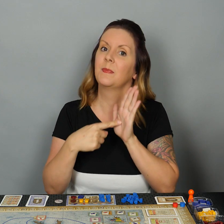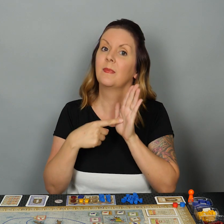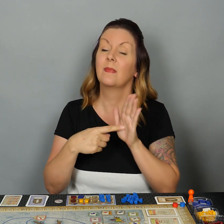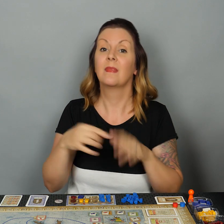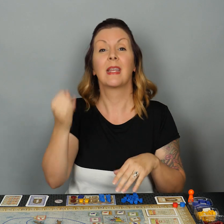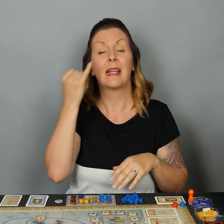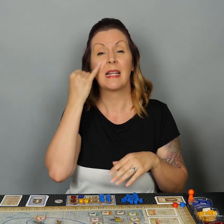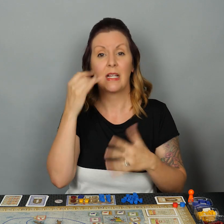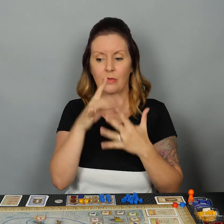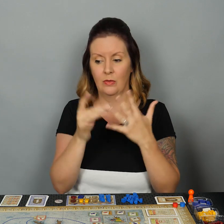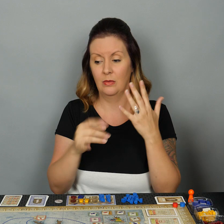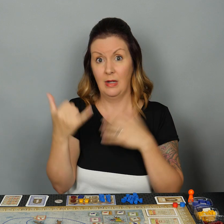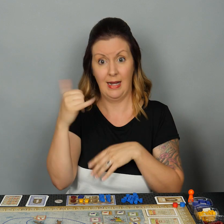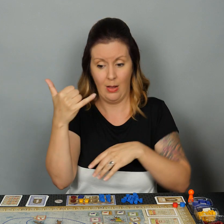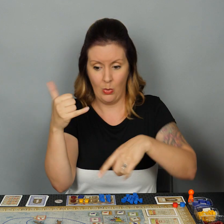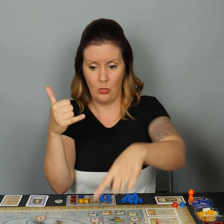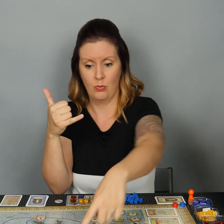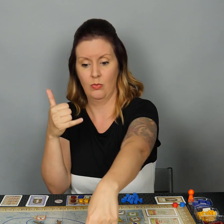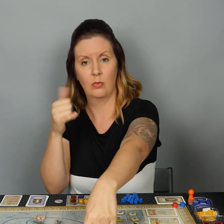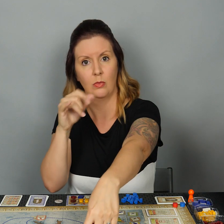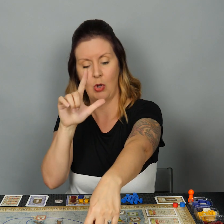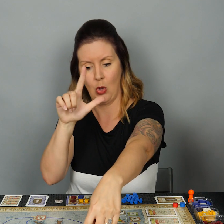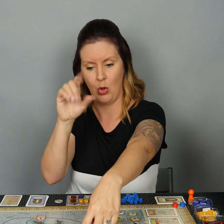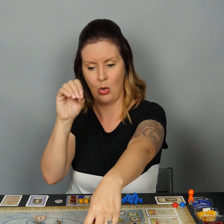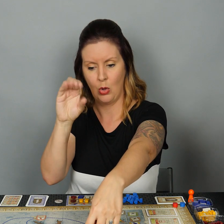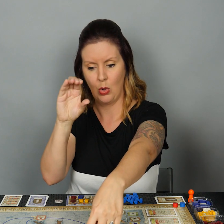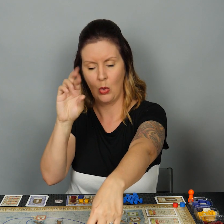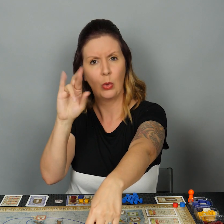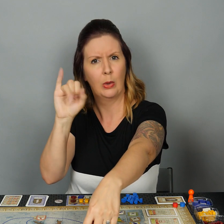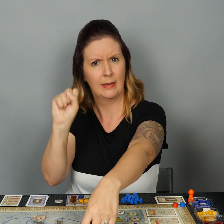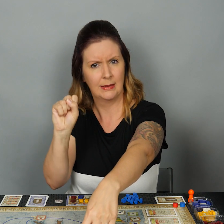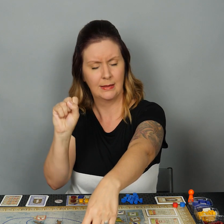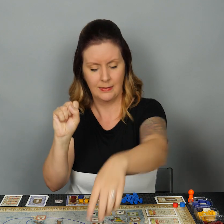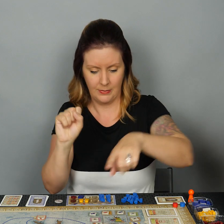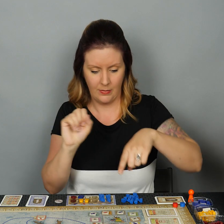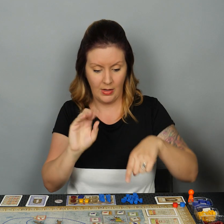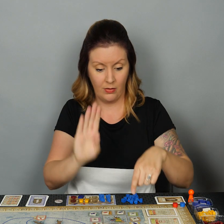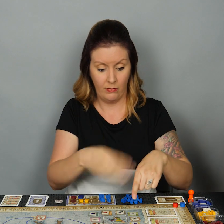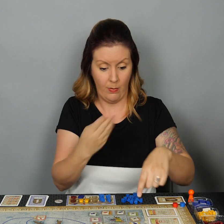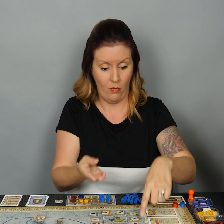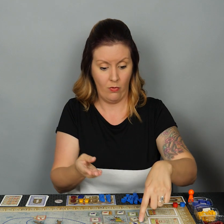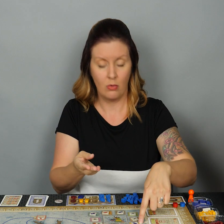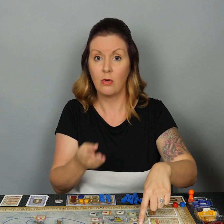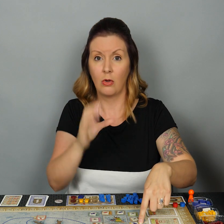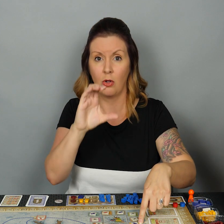For example, if you choose the yellow province, Locris, then you flip over the cloth tile